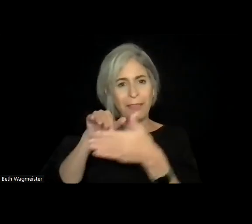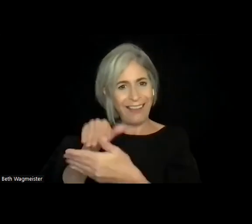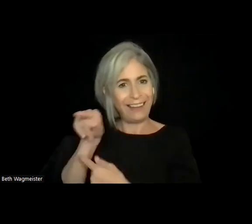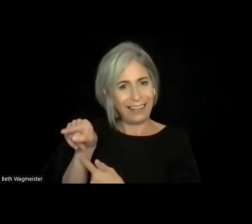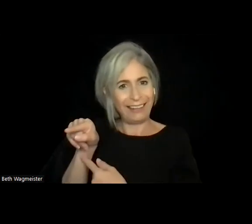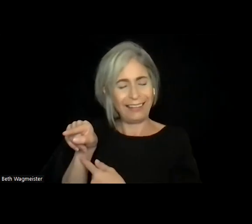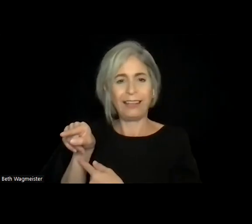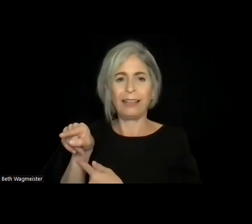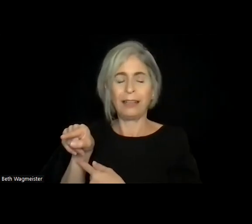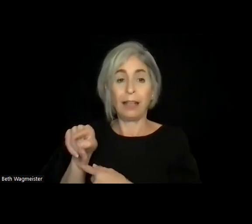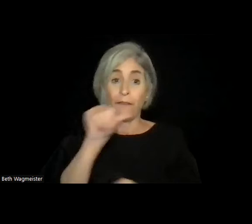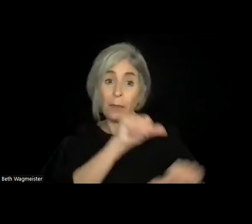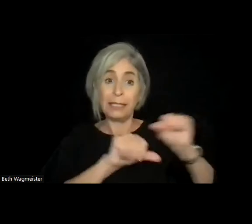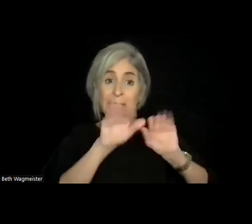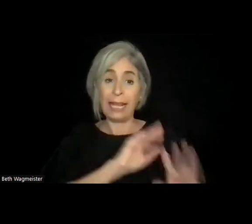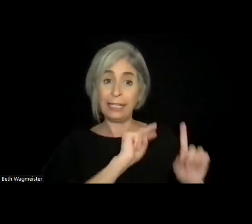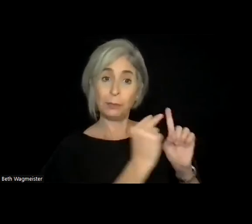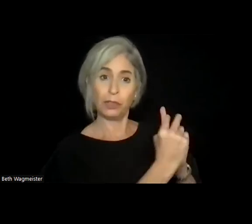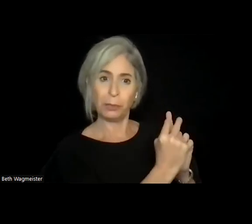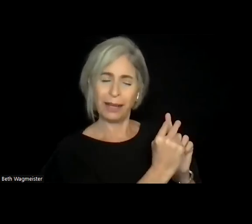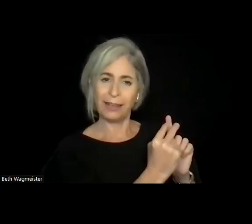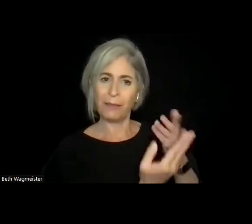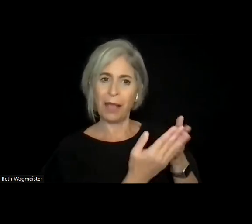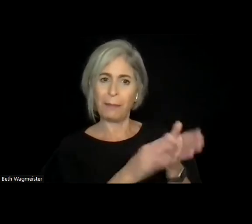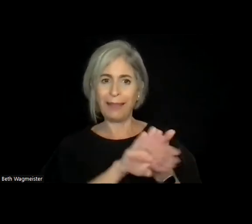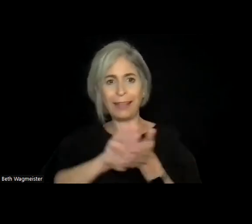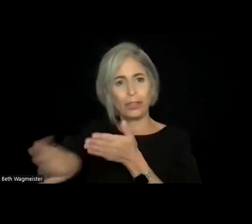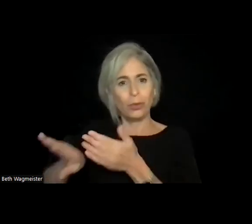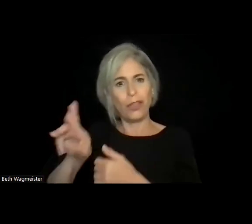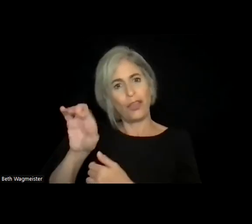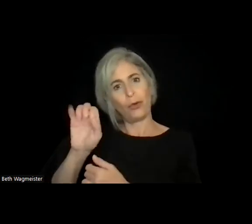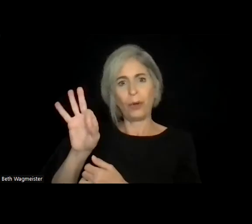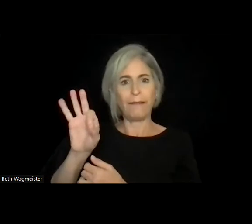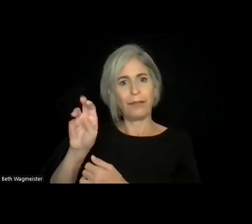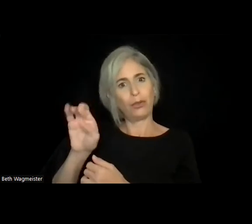significant types of people and groups excluded from